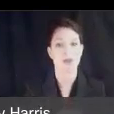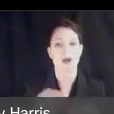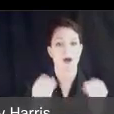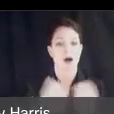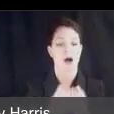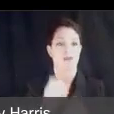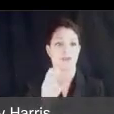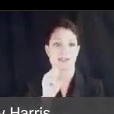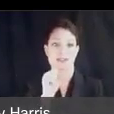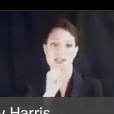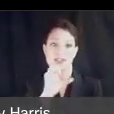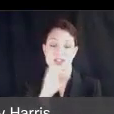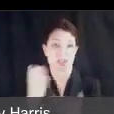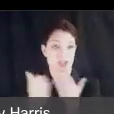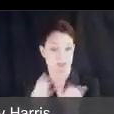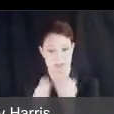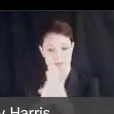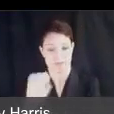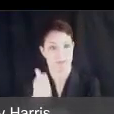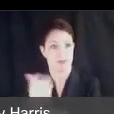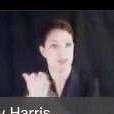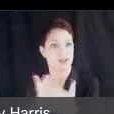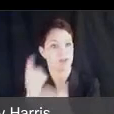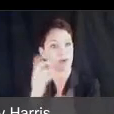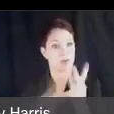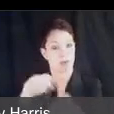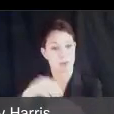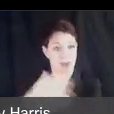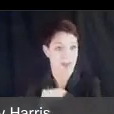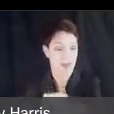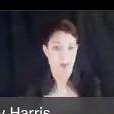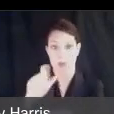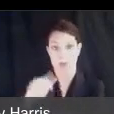has implemented this service for people in the County who need support pre-registering